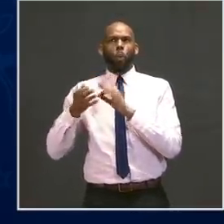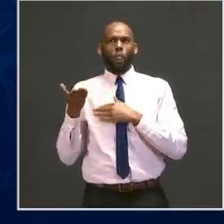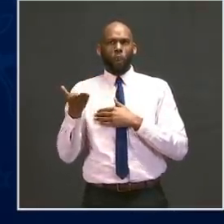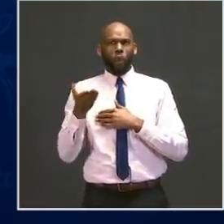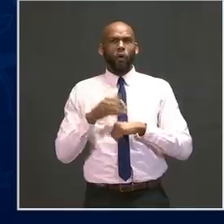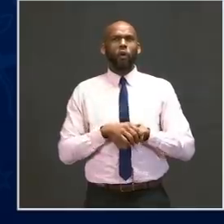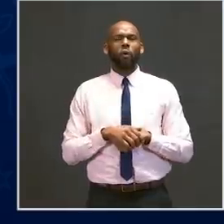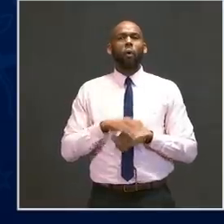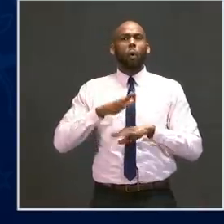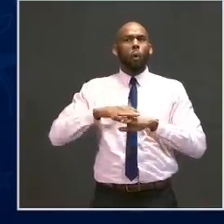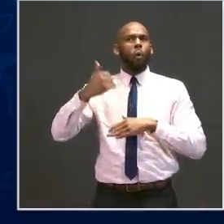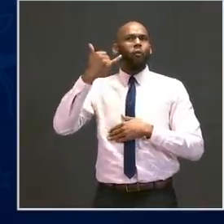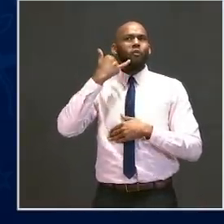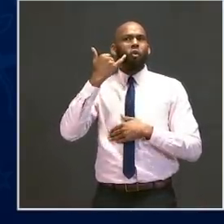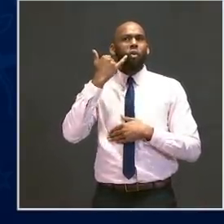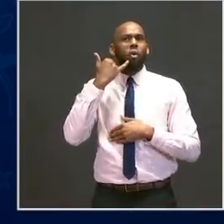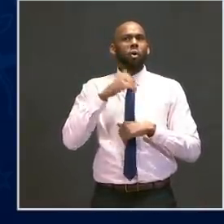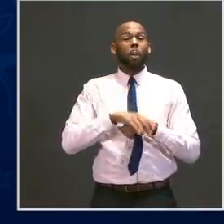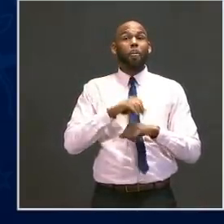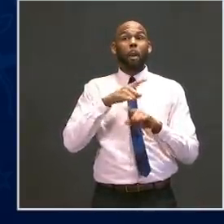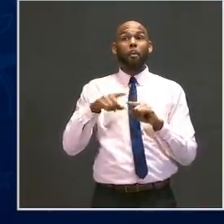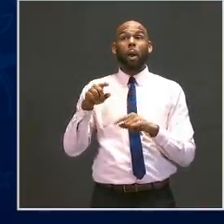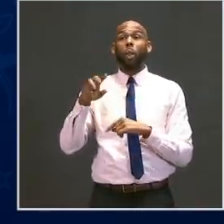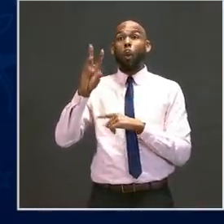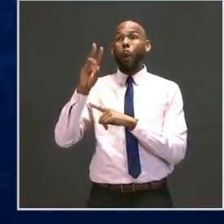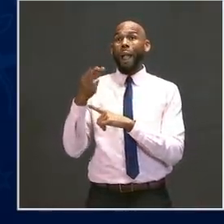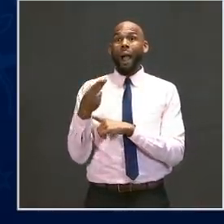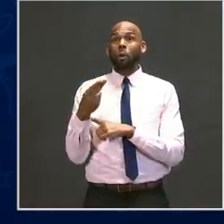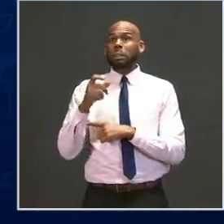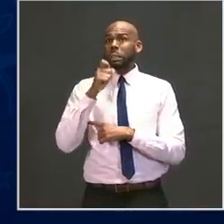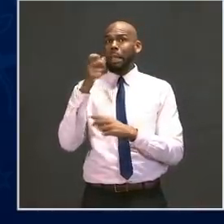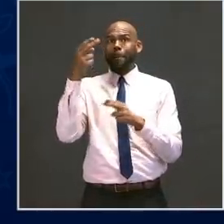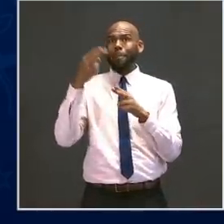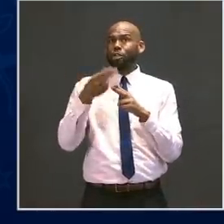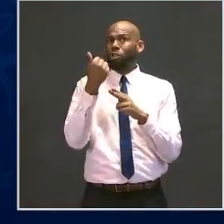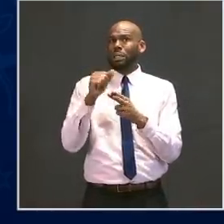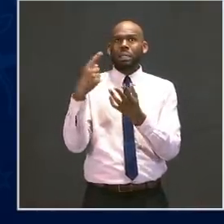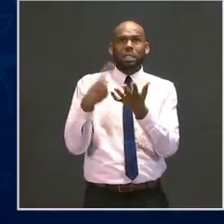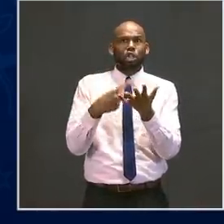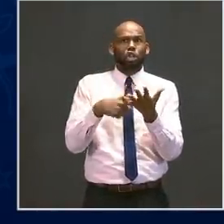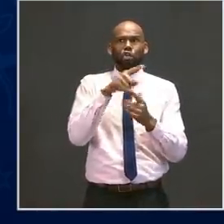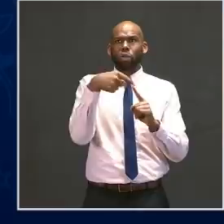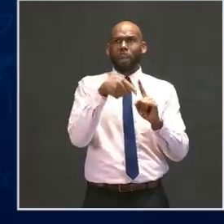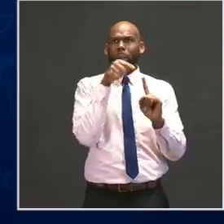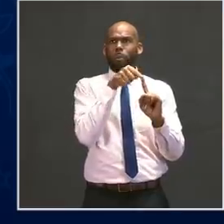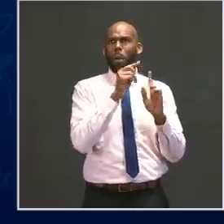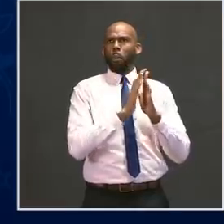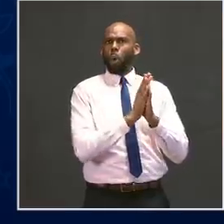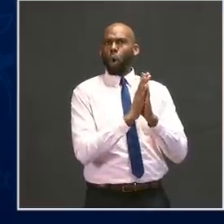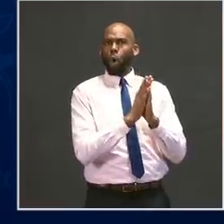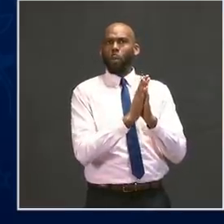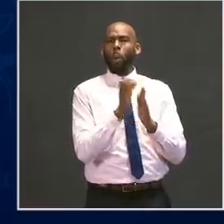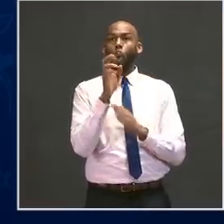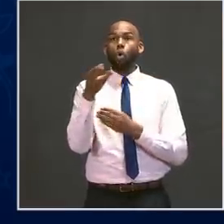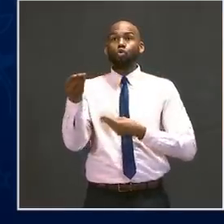But the readout that was issued by the White House does not mention any discussion of the situation in Burma or trade between the two countries.